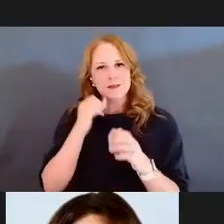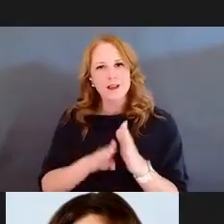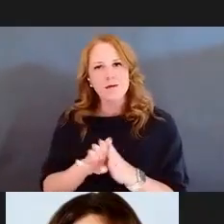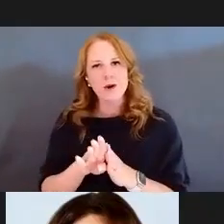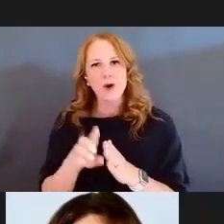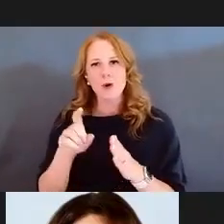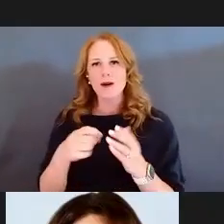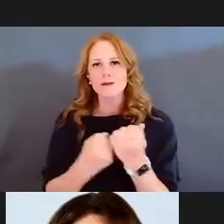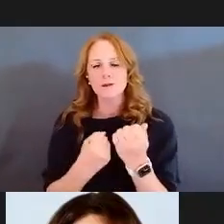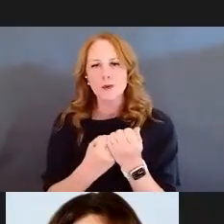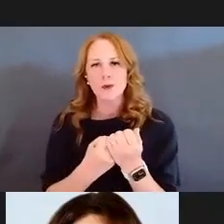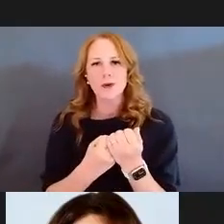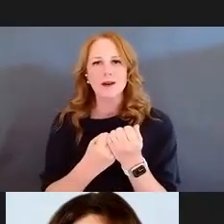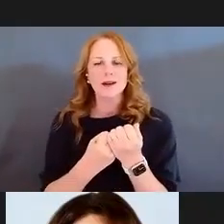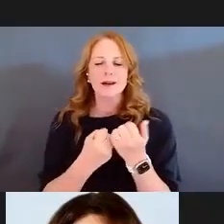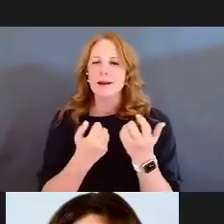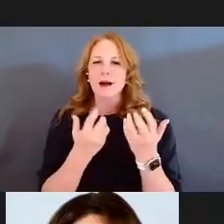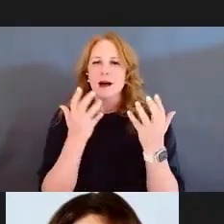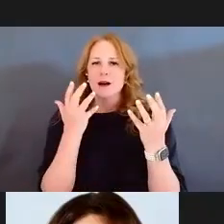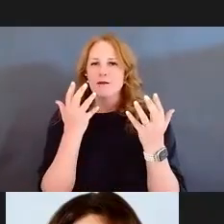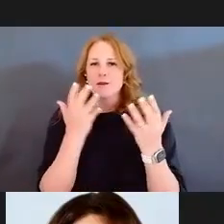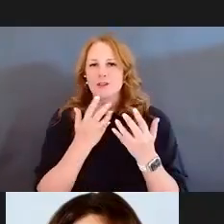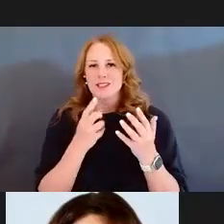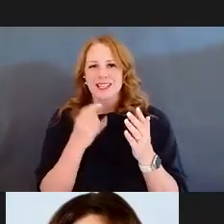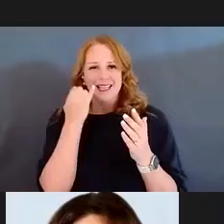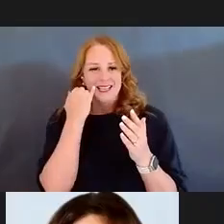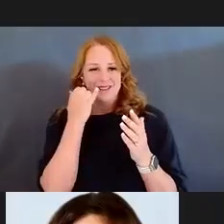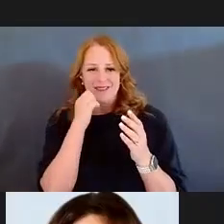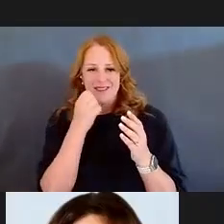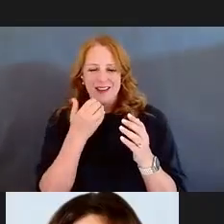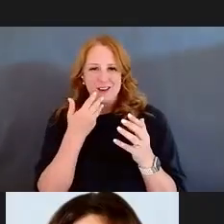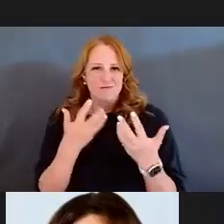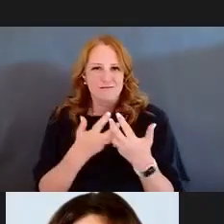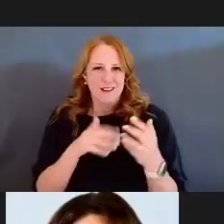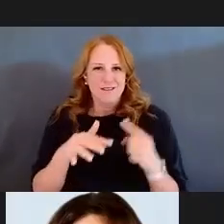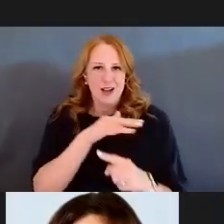and unfortunately eventually leave if they they're not feeling comfortable in that environment.